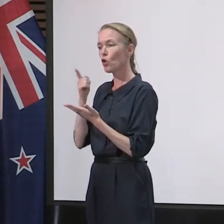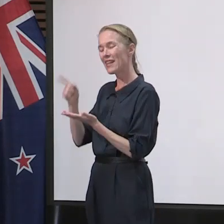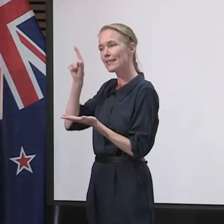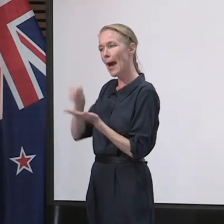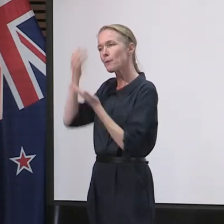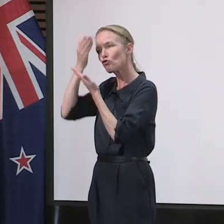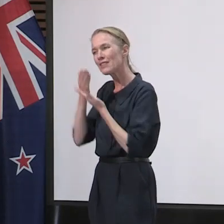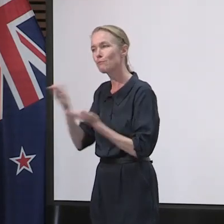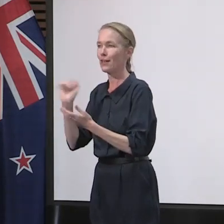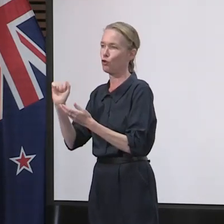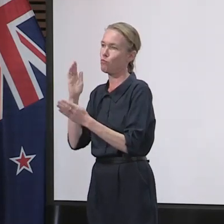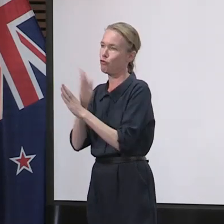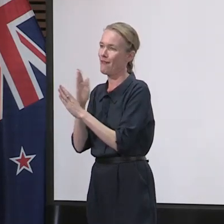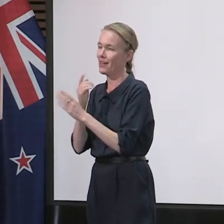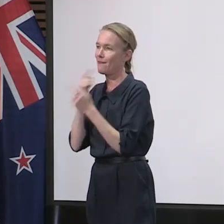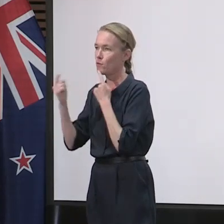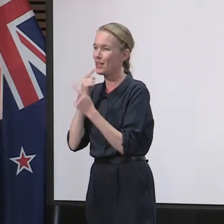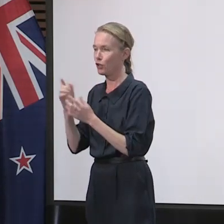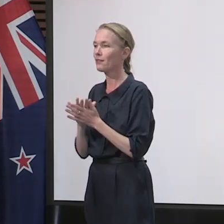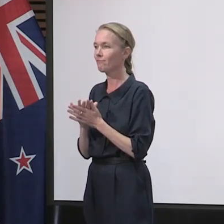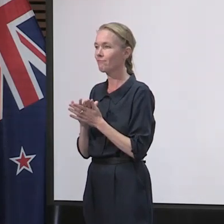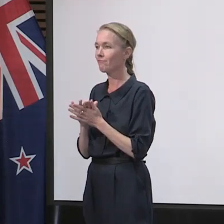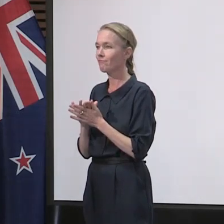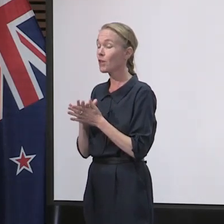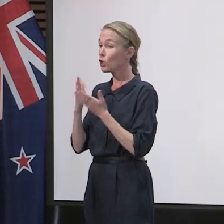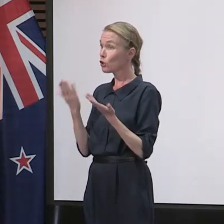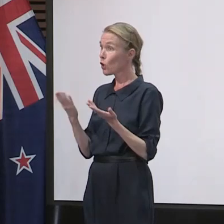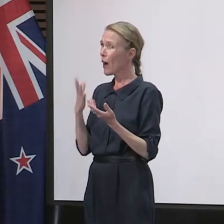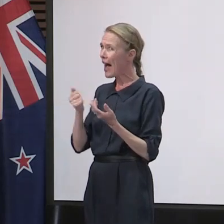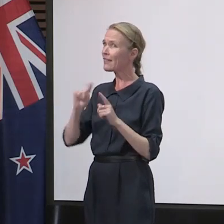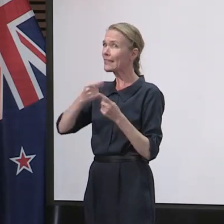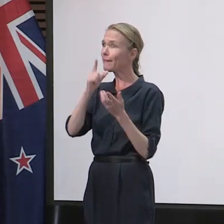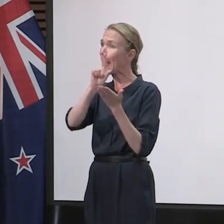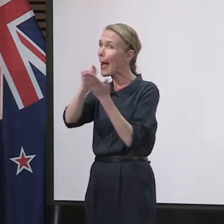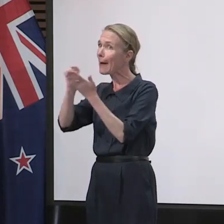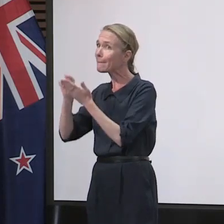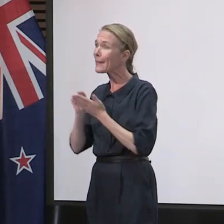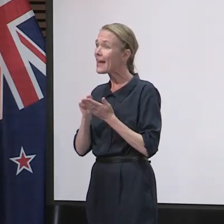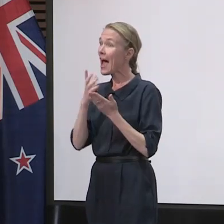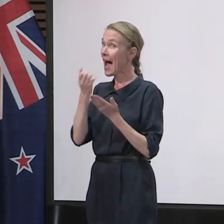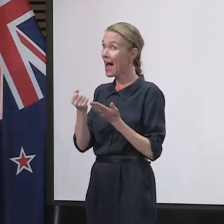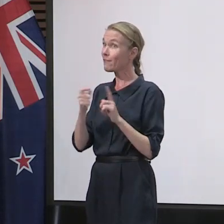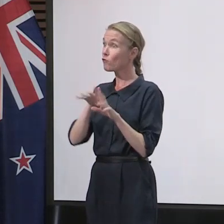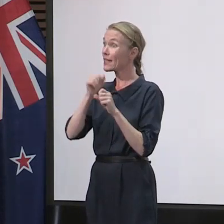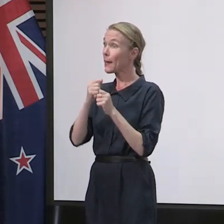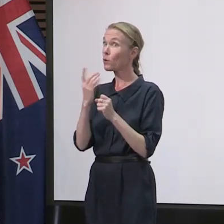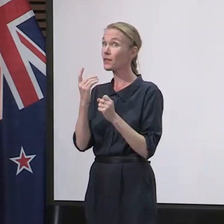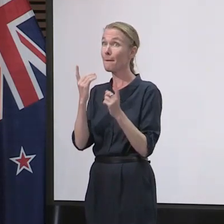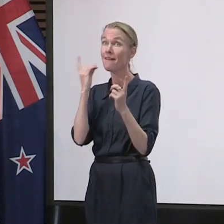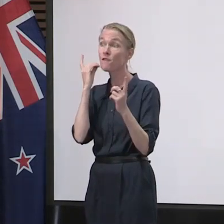about where people have been, and like wise, in subsequent releases, where there may be